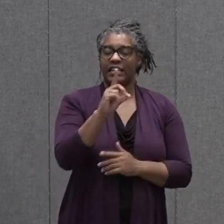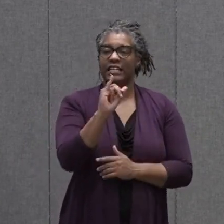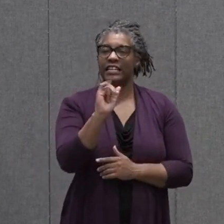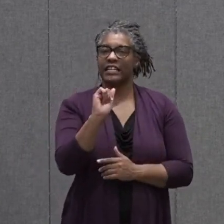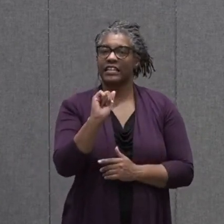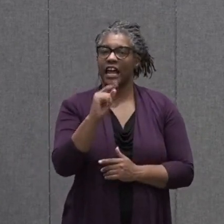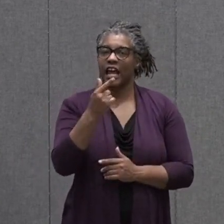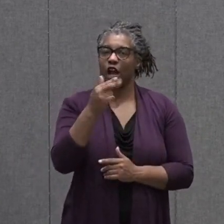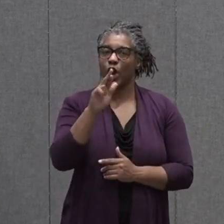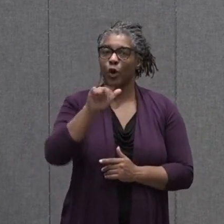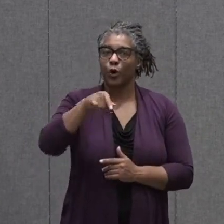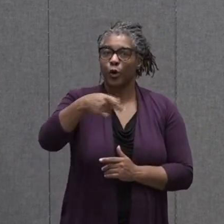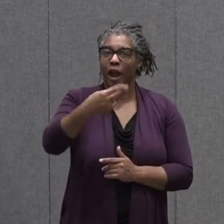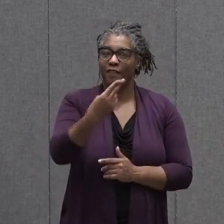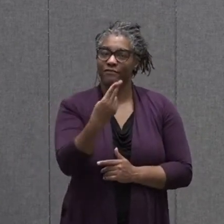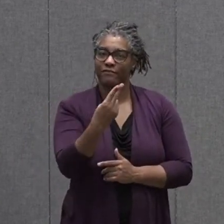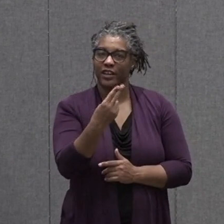What letters say, sh?